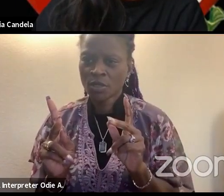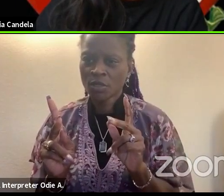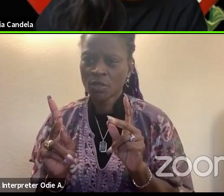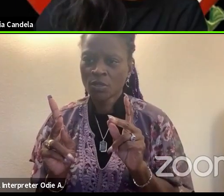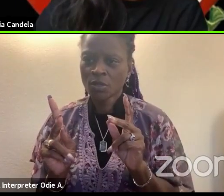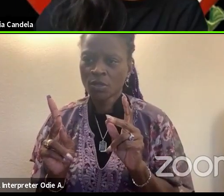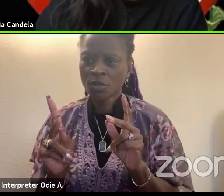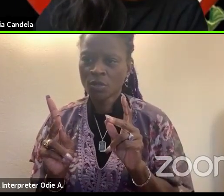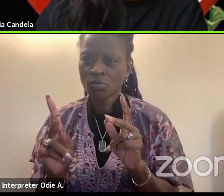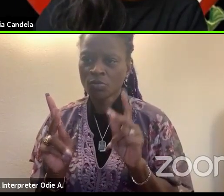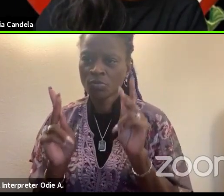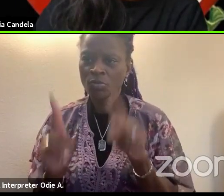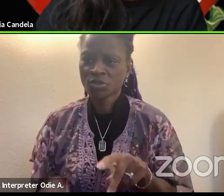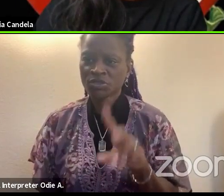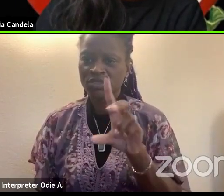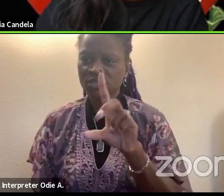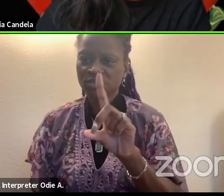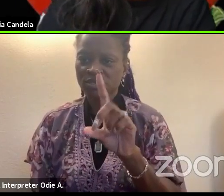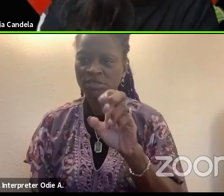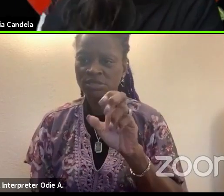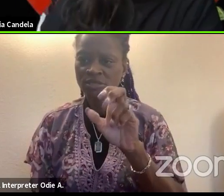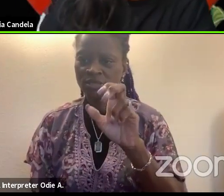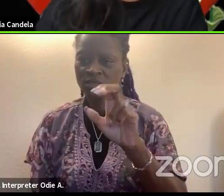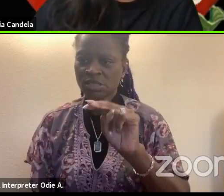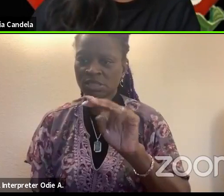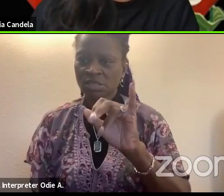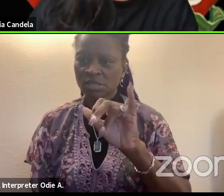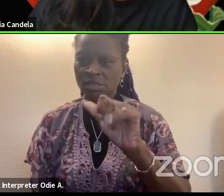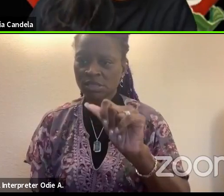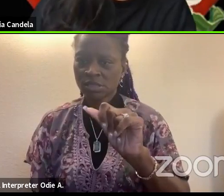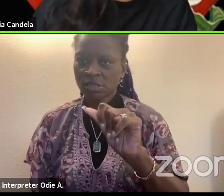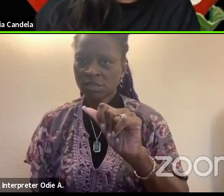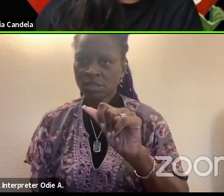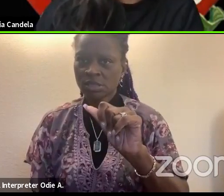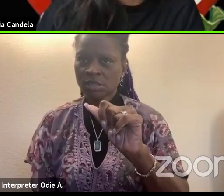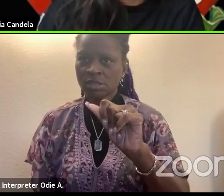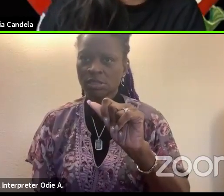Thank you, Paul, and thank you to our public health team. It's important that we start by